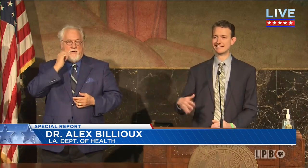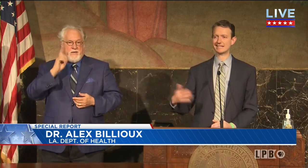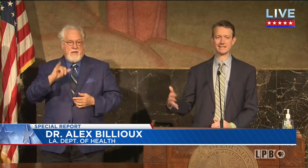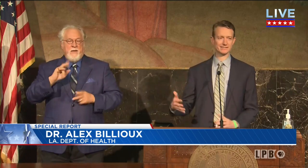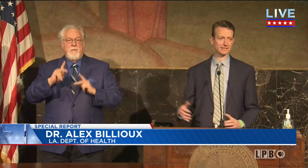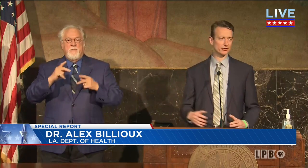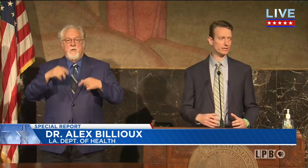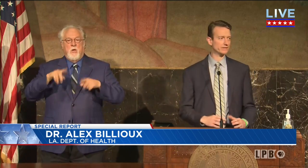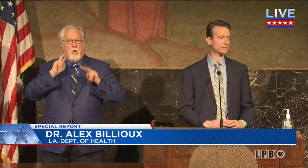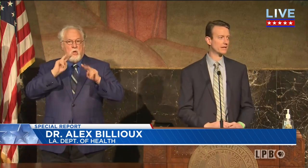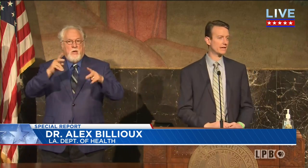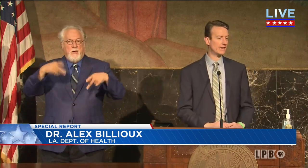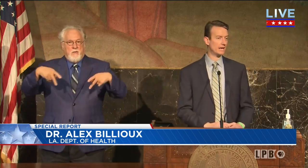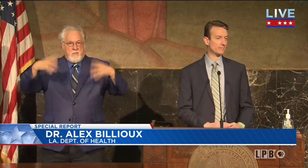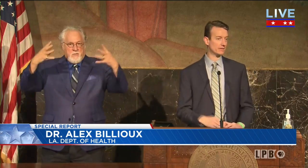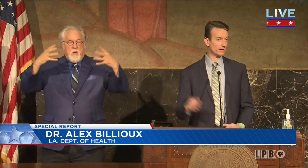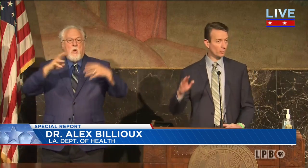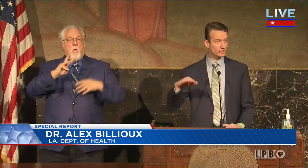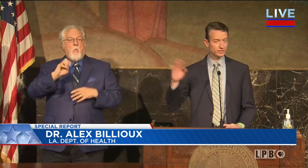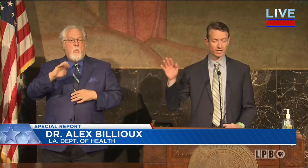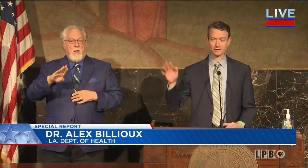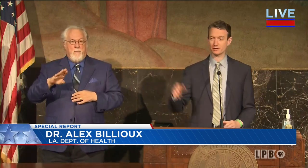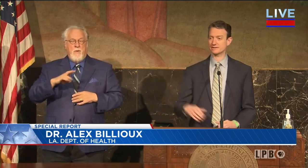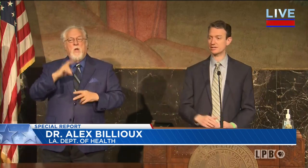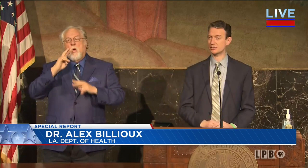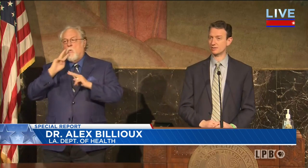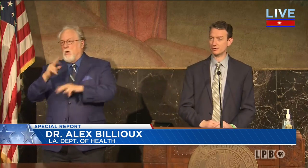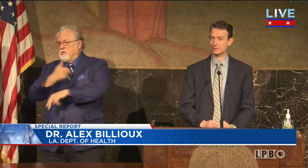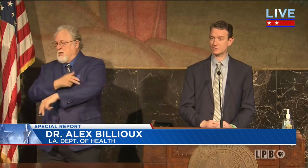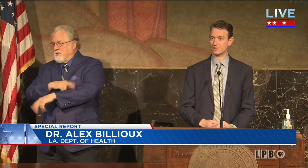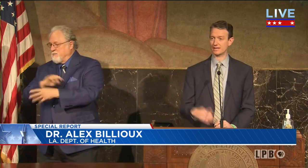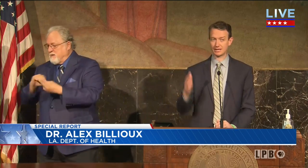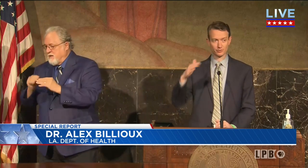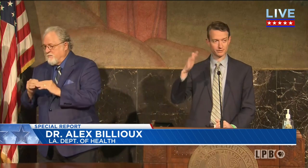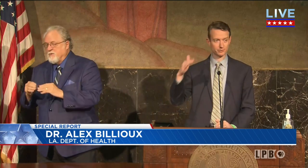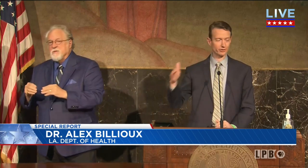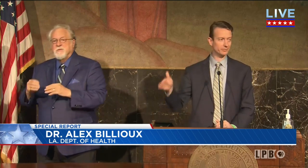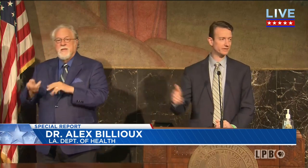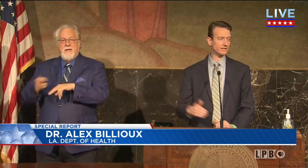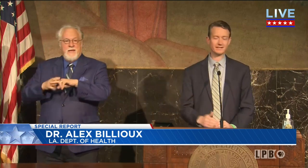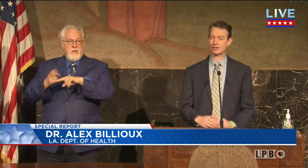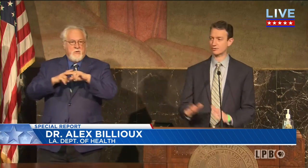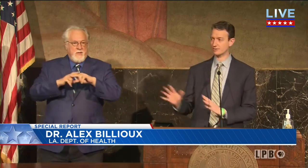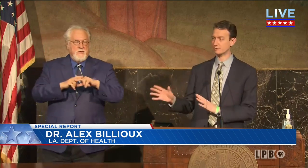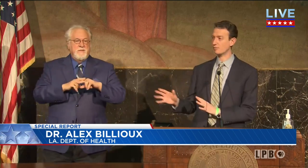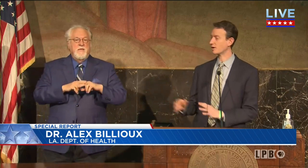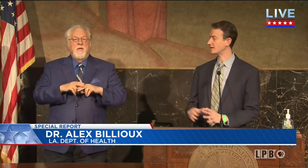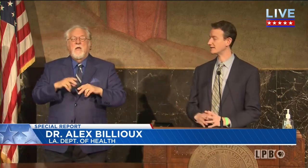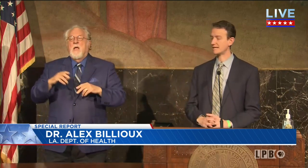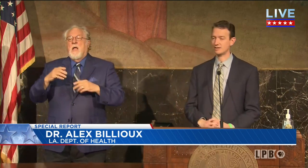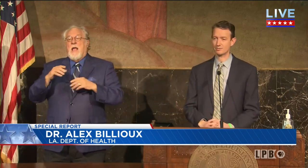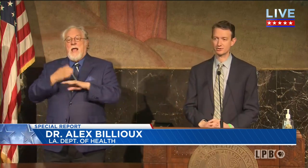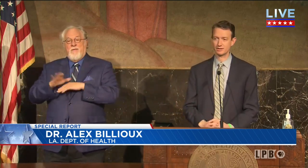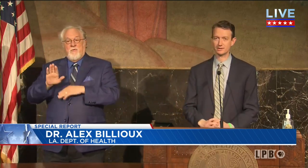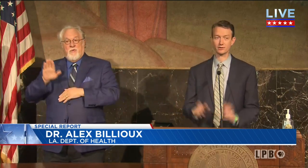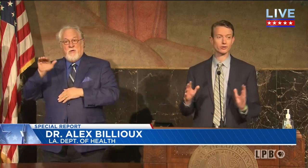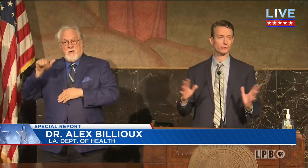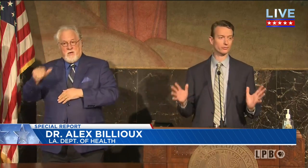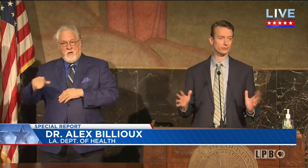AS THE GOVERNOR NOTED, WE OBVIOUSLY HAVE BEEN RELEASING DATA ON A DAILY BASIS.